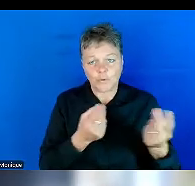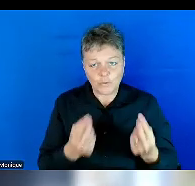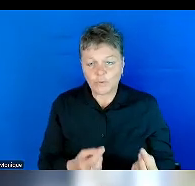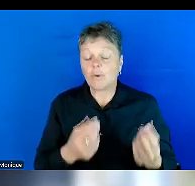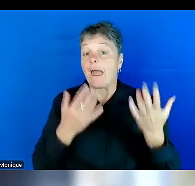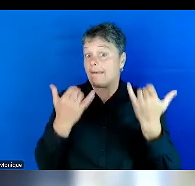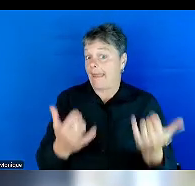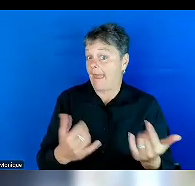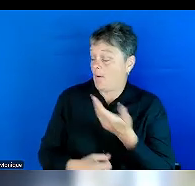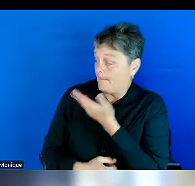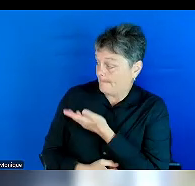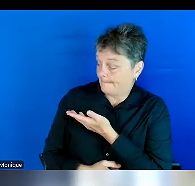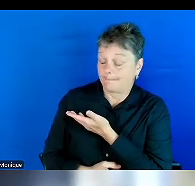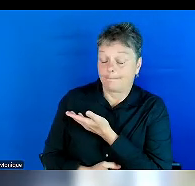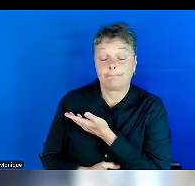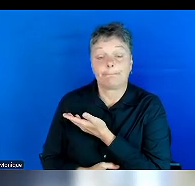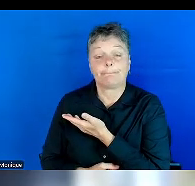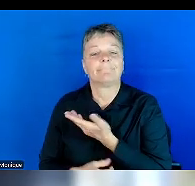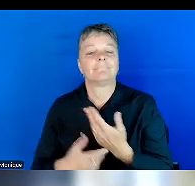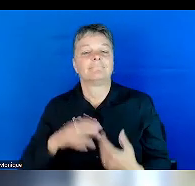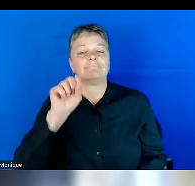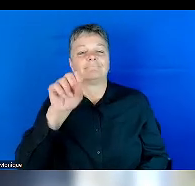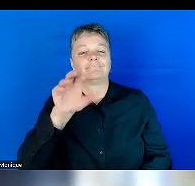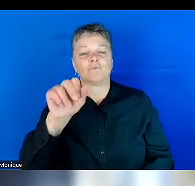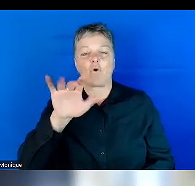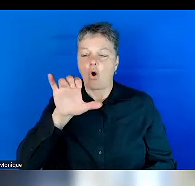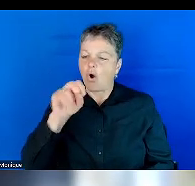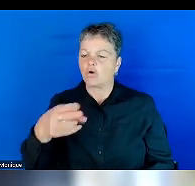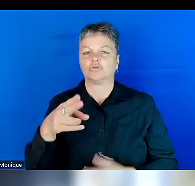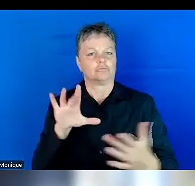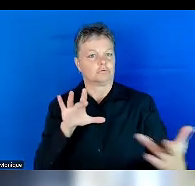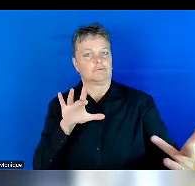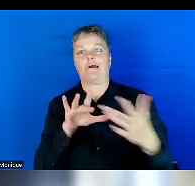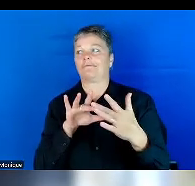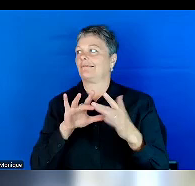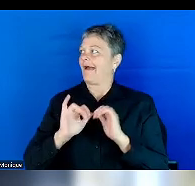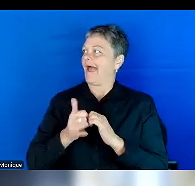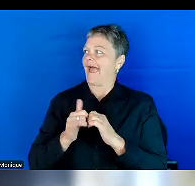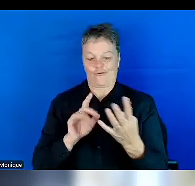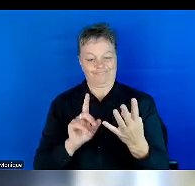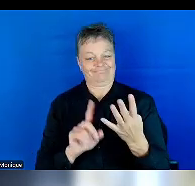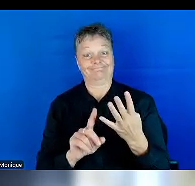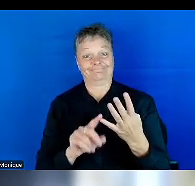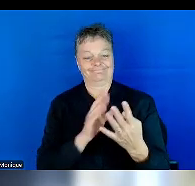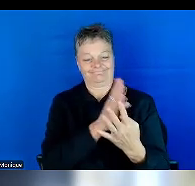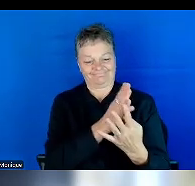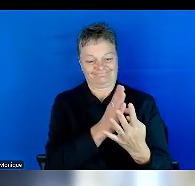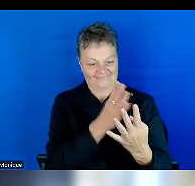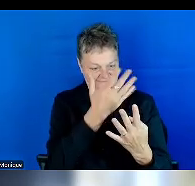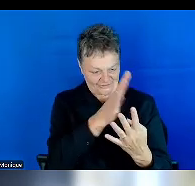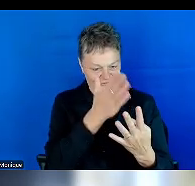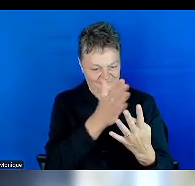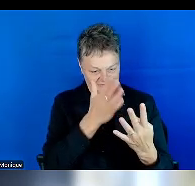uh, Arch's contact information so that if you need any legal advice or legal help, uh, how